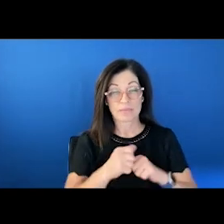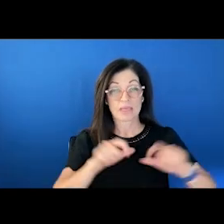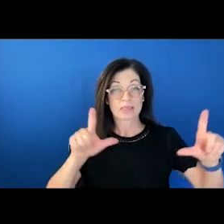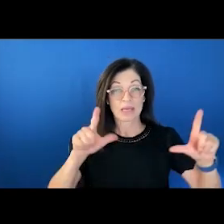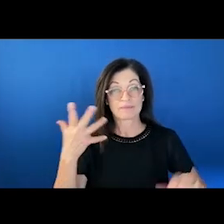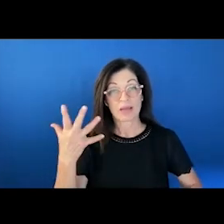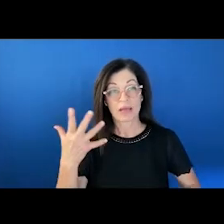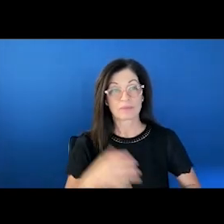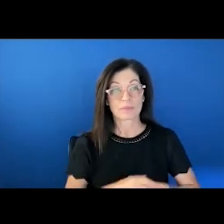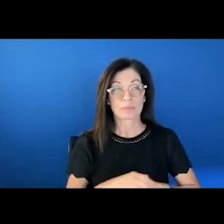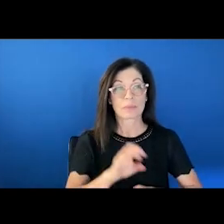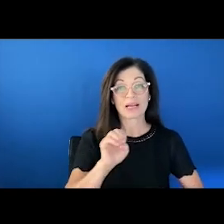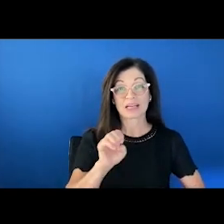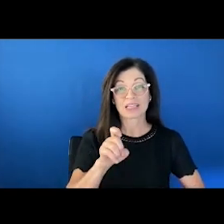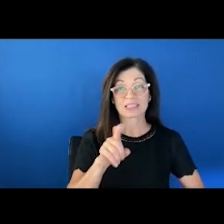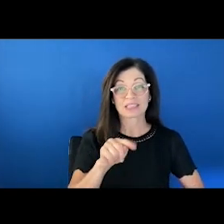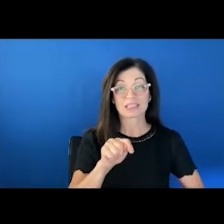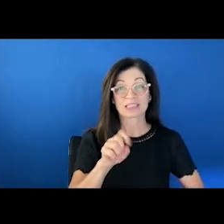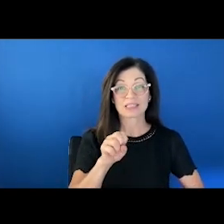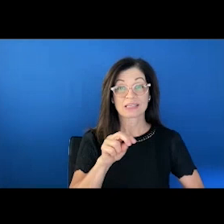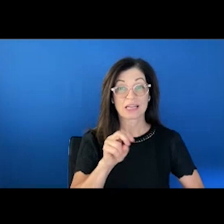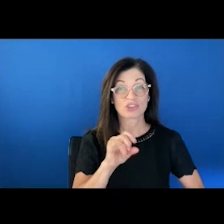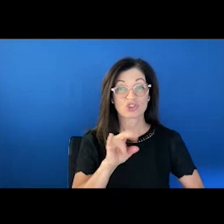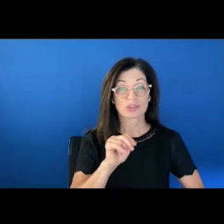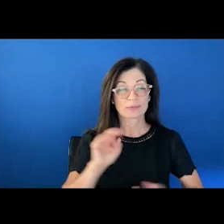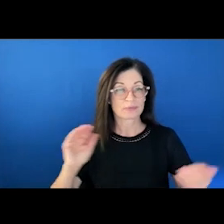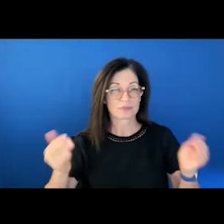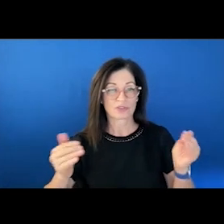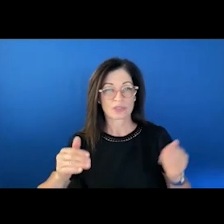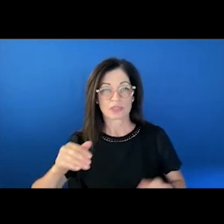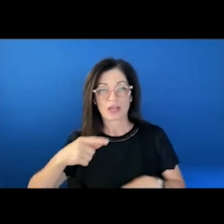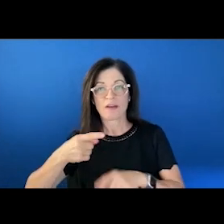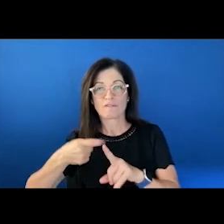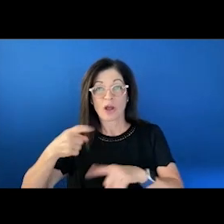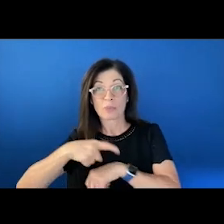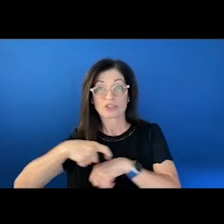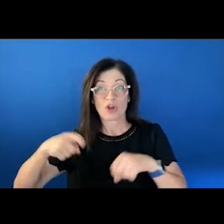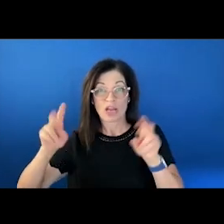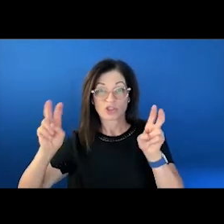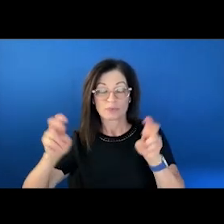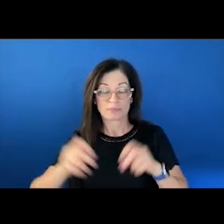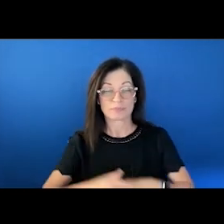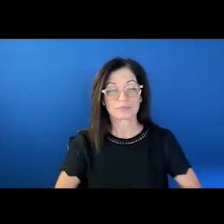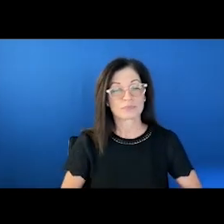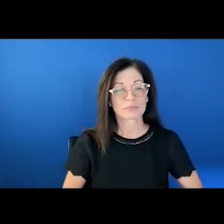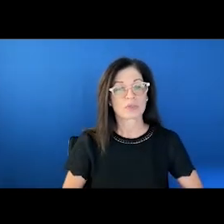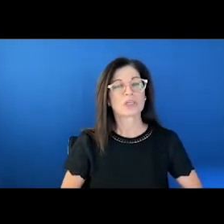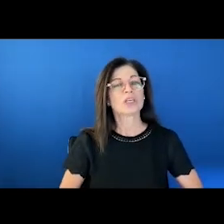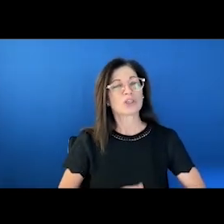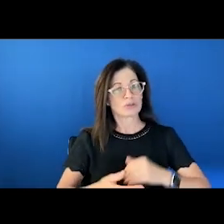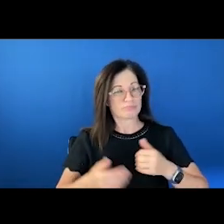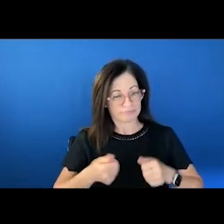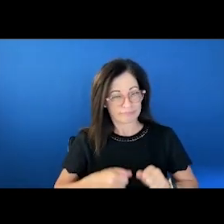Slide 5, Initial Considerations – Extension vs. “From Scratch”.